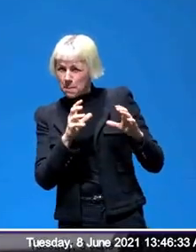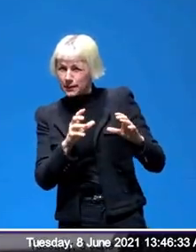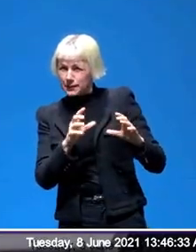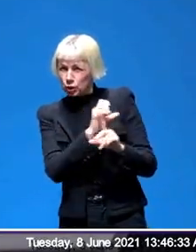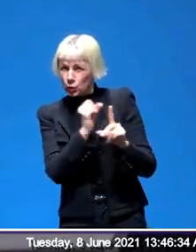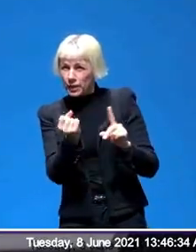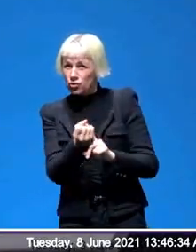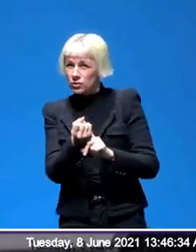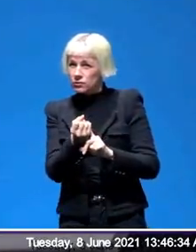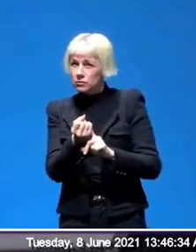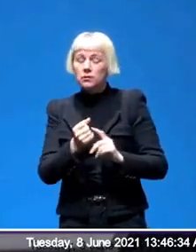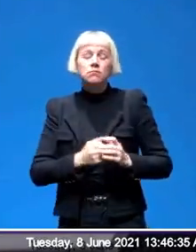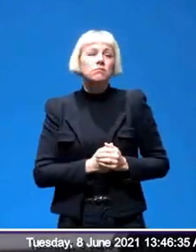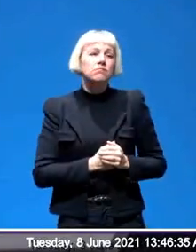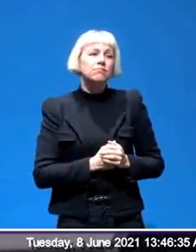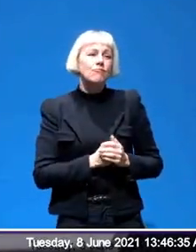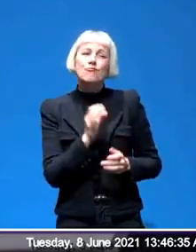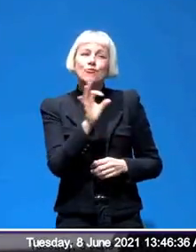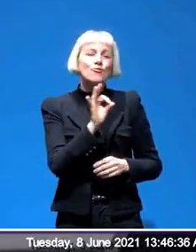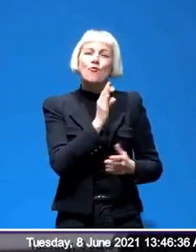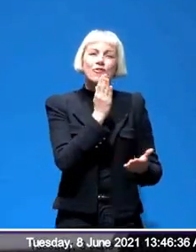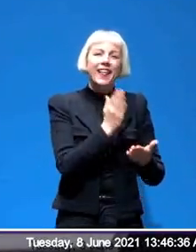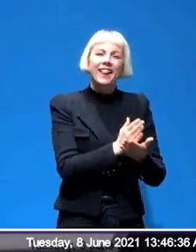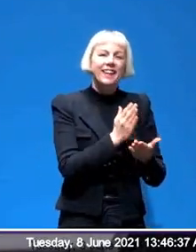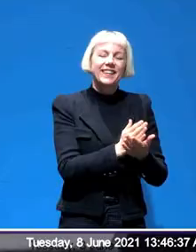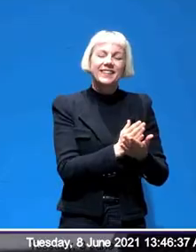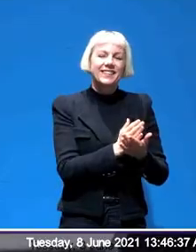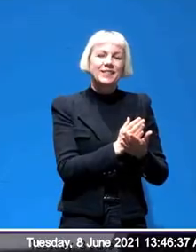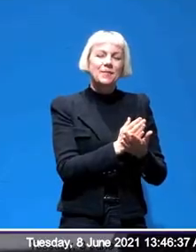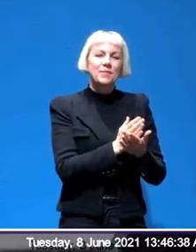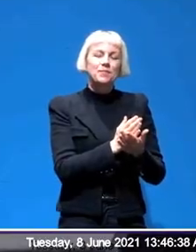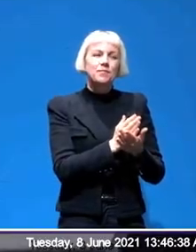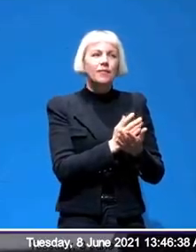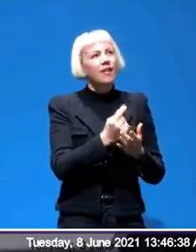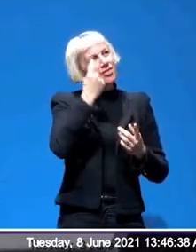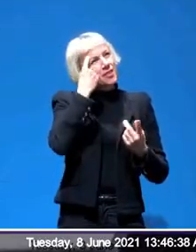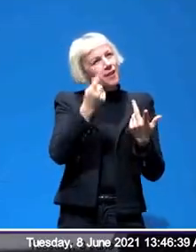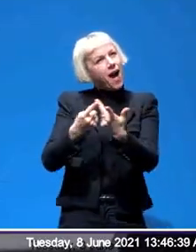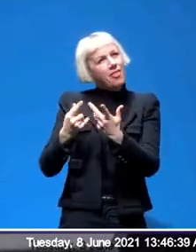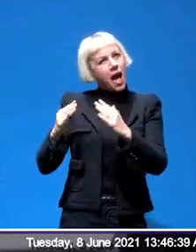No, not really. There was --- I was just thinking about my other accommodation sites I managed at the time.